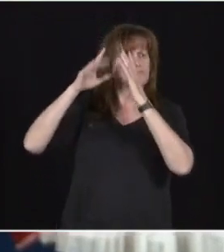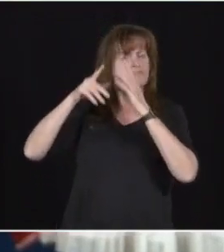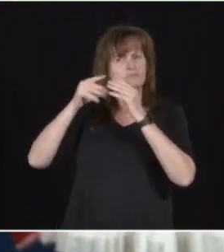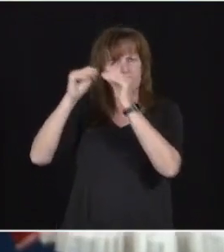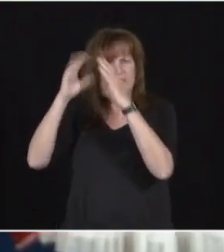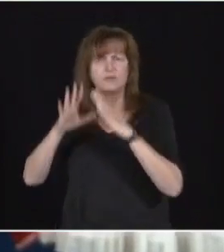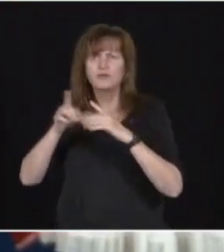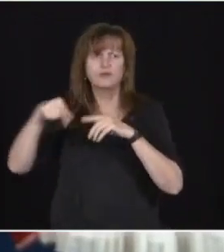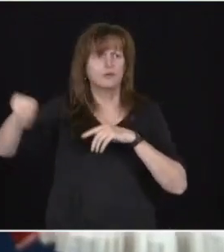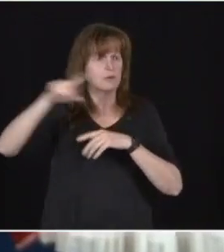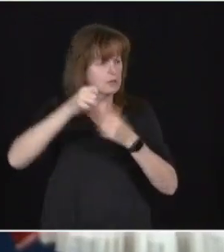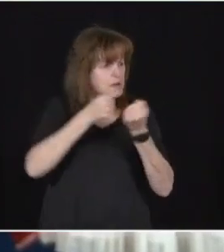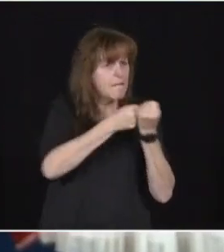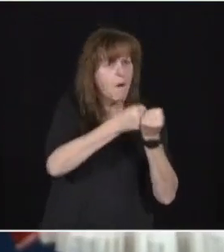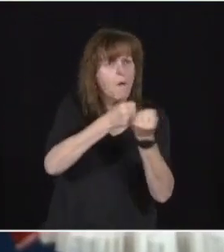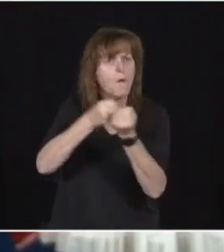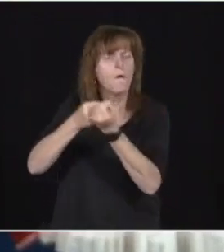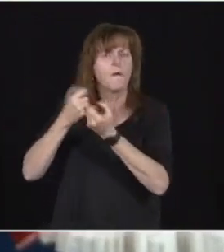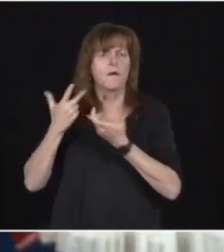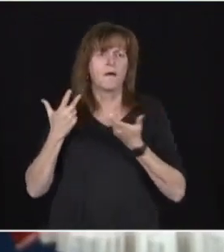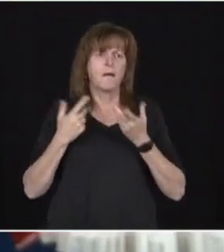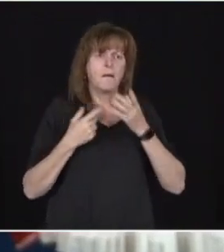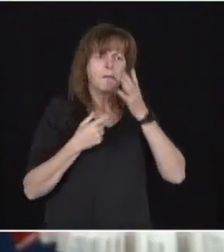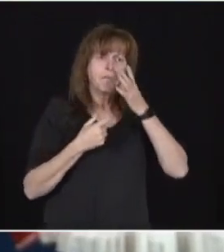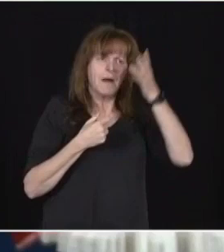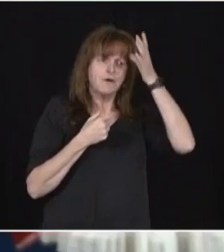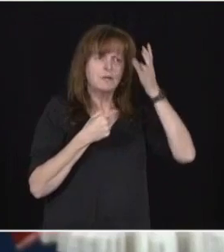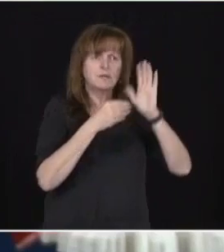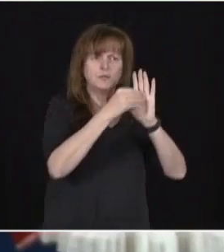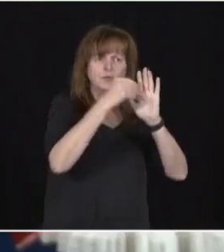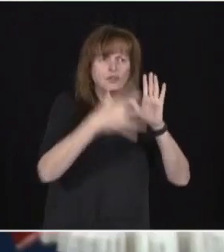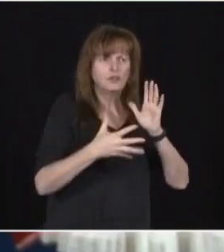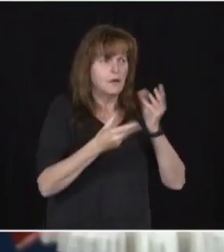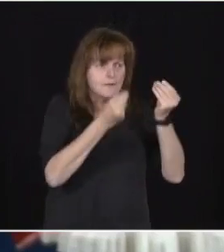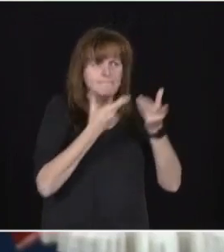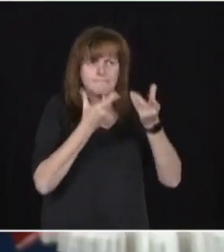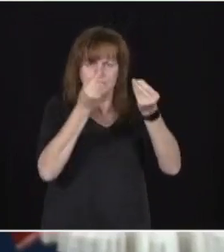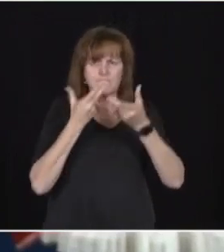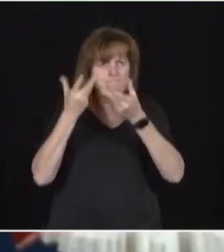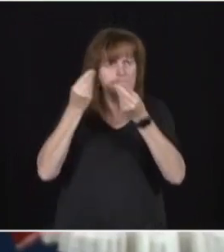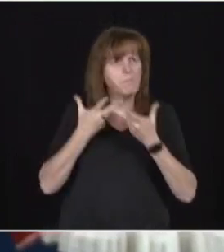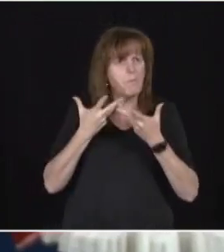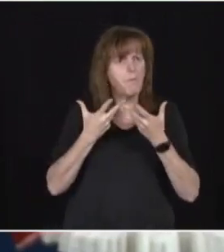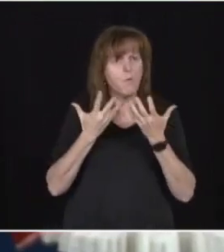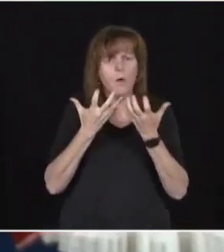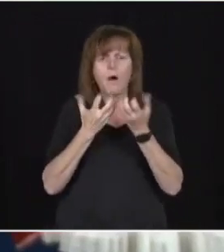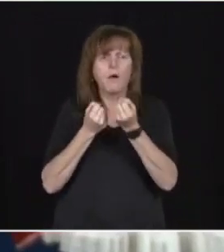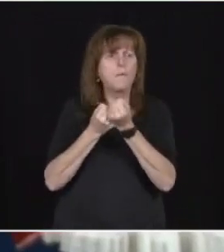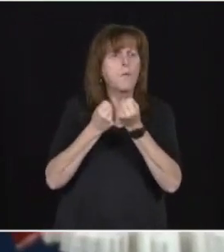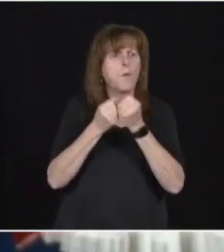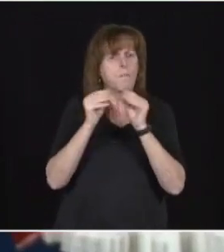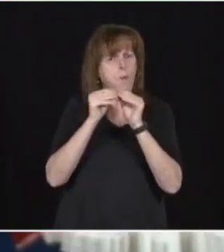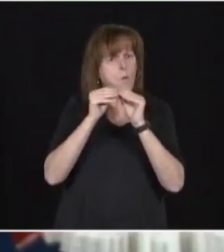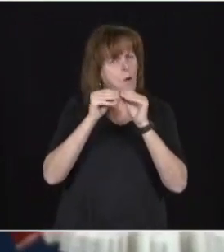We want to recognize educators that have stepped up to support students, and I know many parents and some students have been cleared to